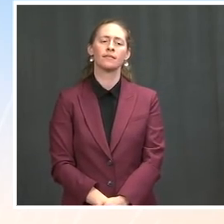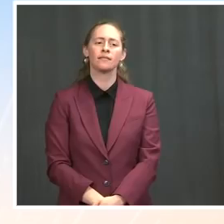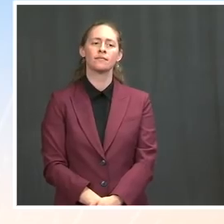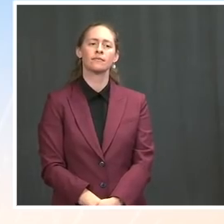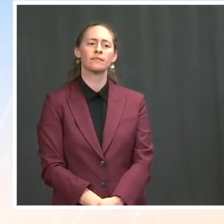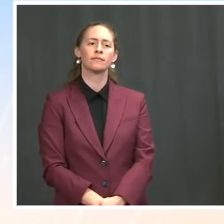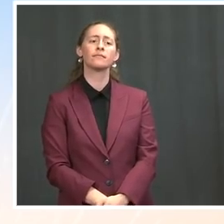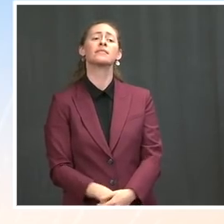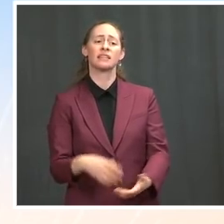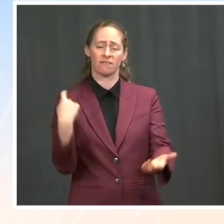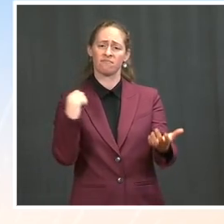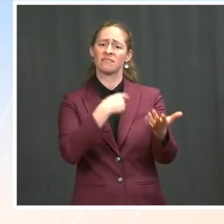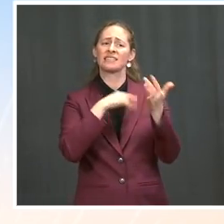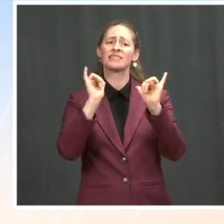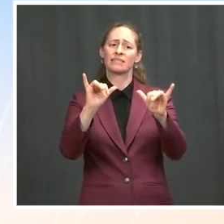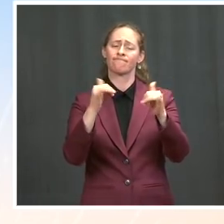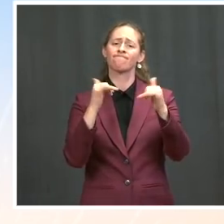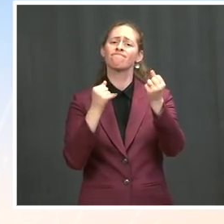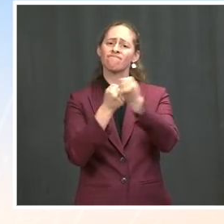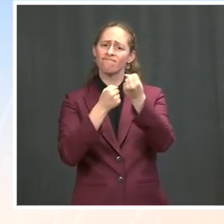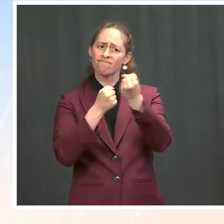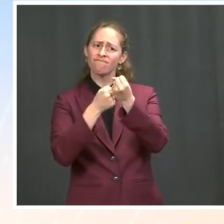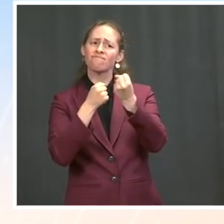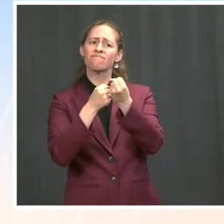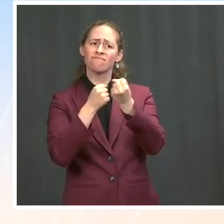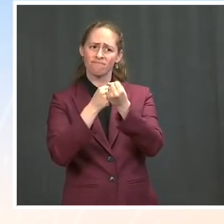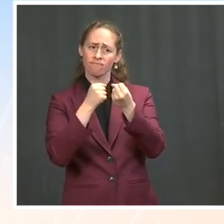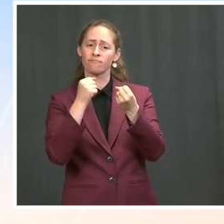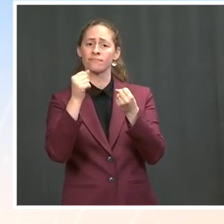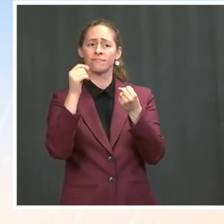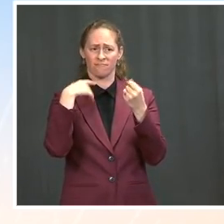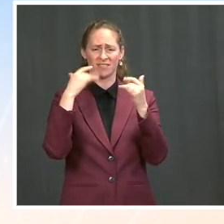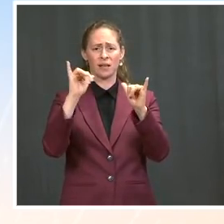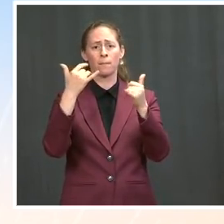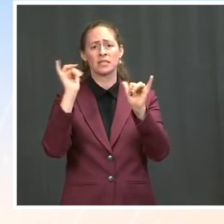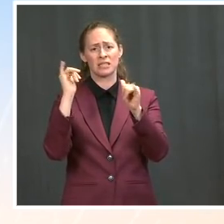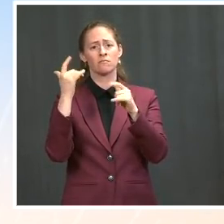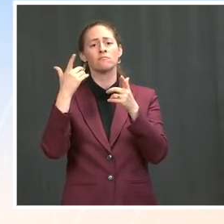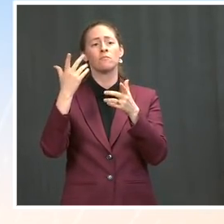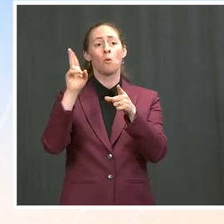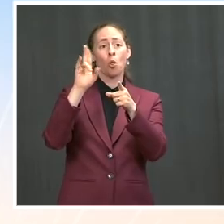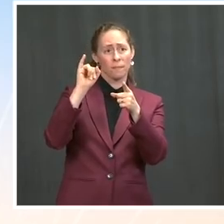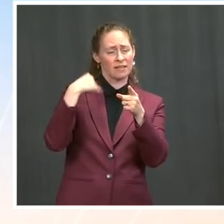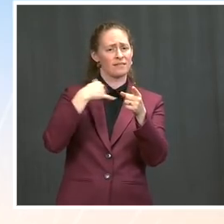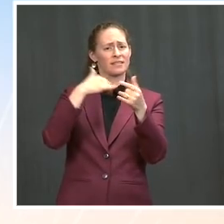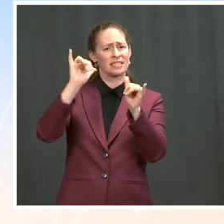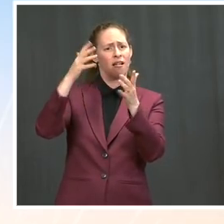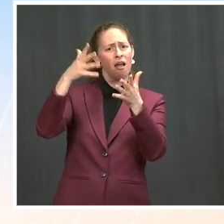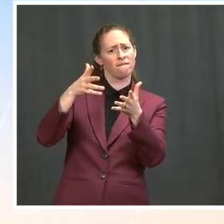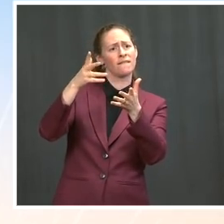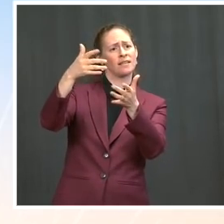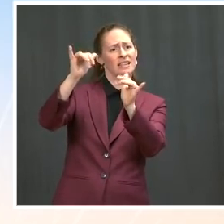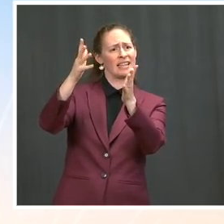to implement these unemployment benefits for the remainder of their tenure, which is just a couple of months.